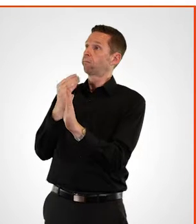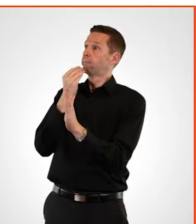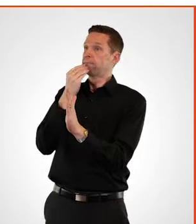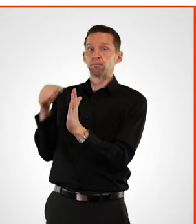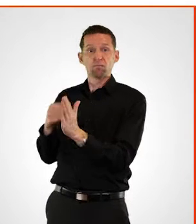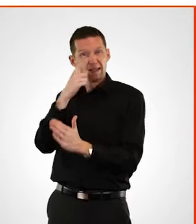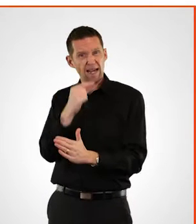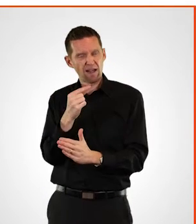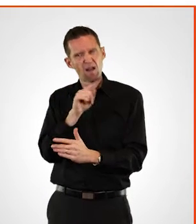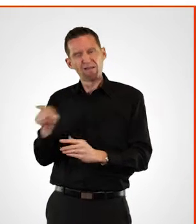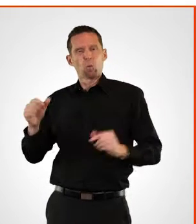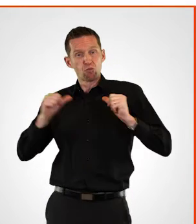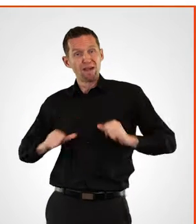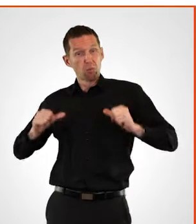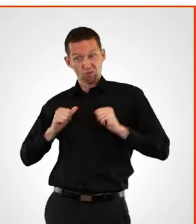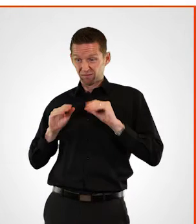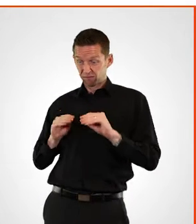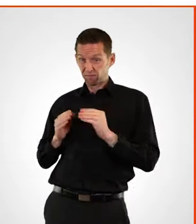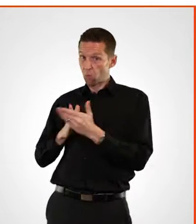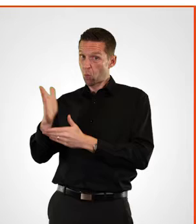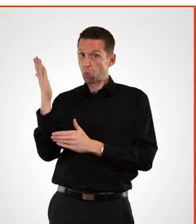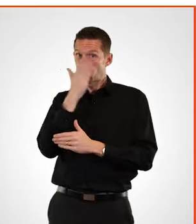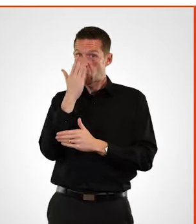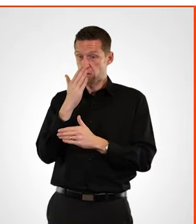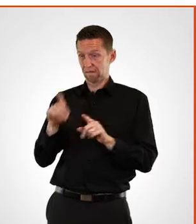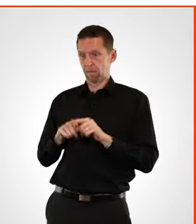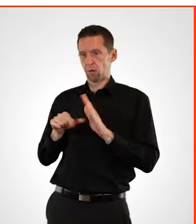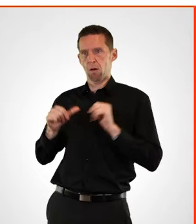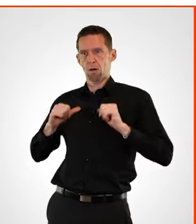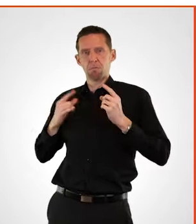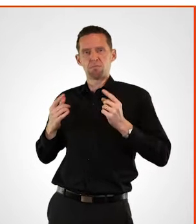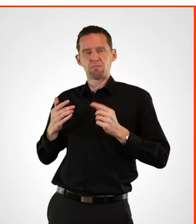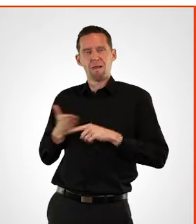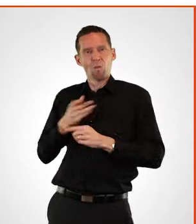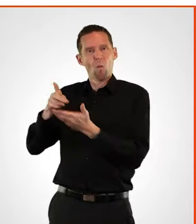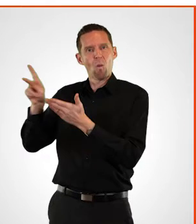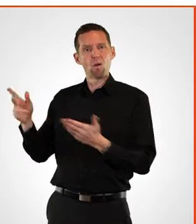All of this takes practice and we want to do this while we can provide this during their school years.